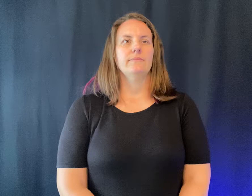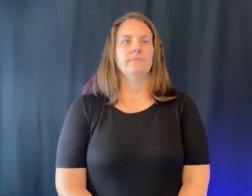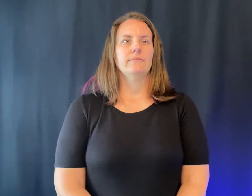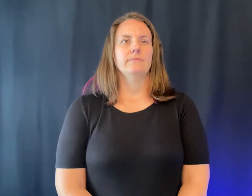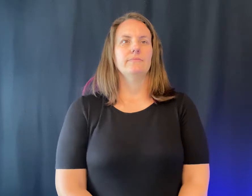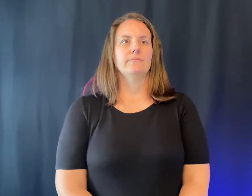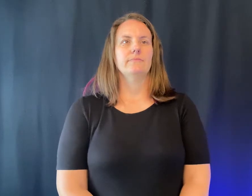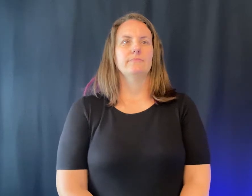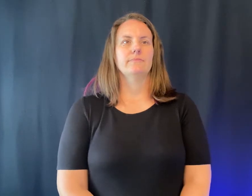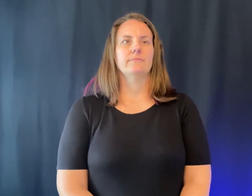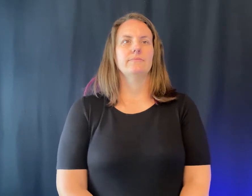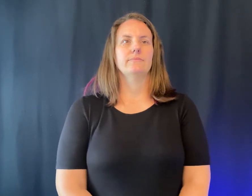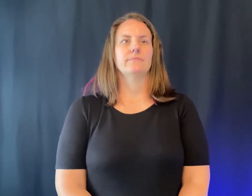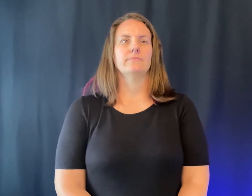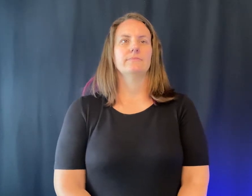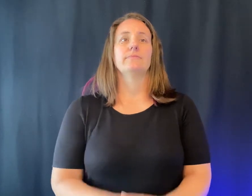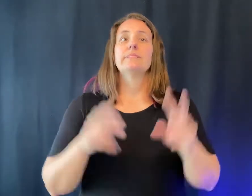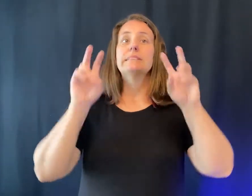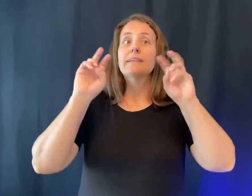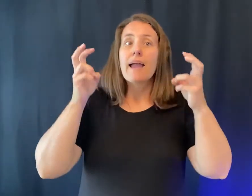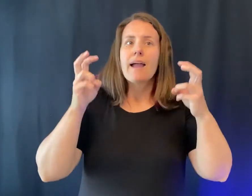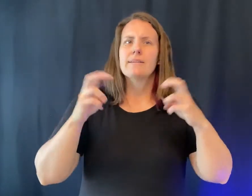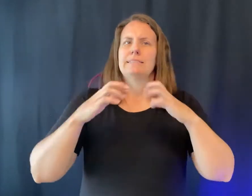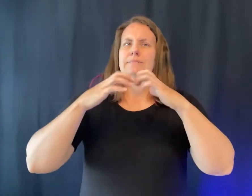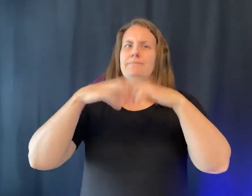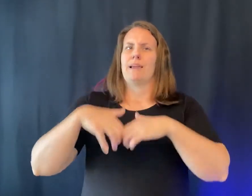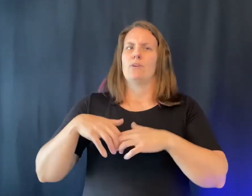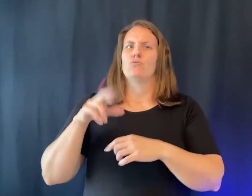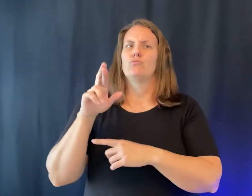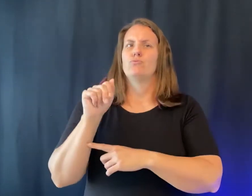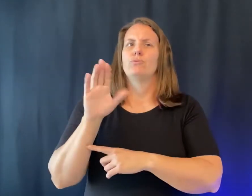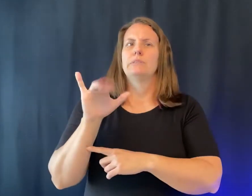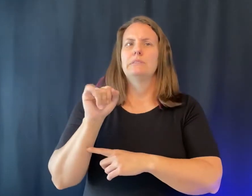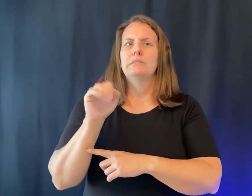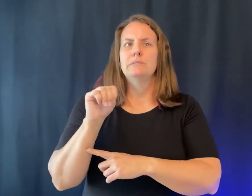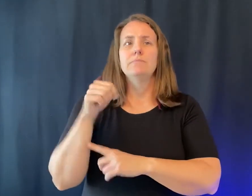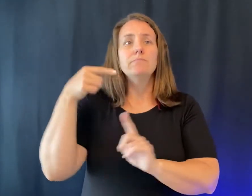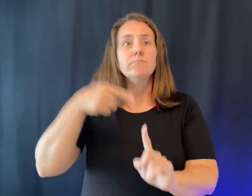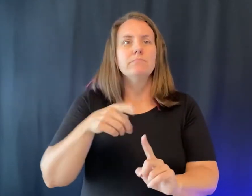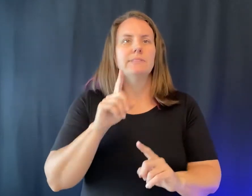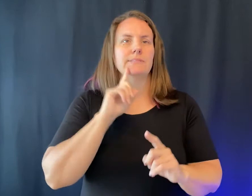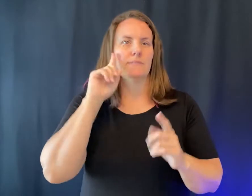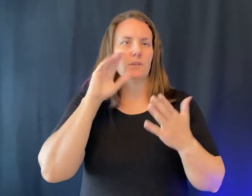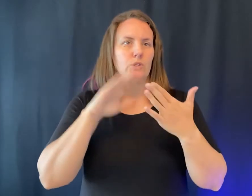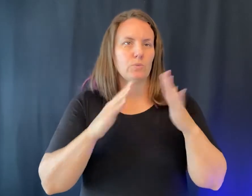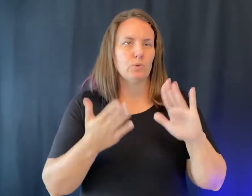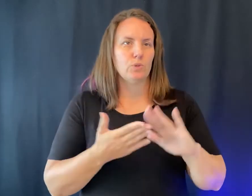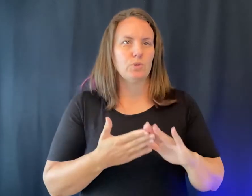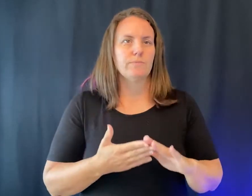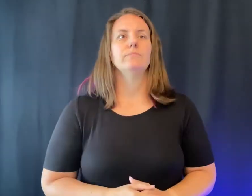This priority is titled “Dismantling Racism in the Deaf Community”